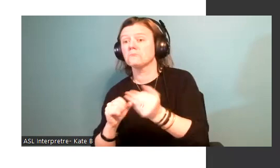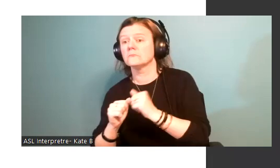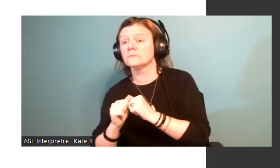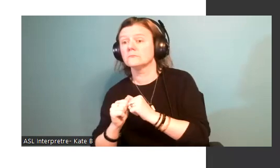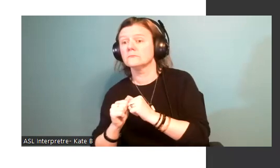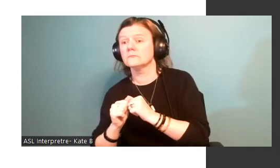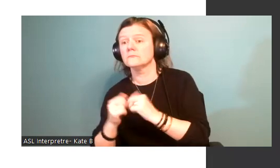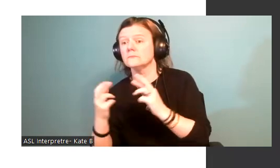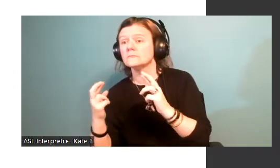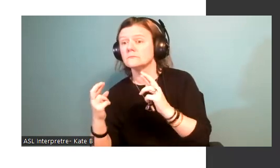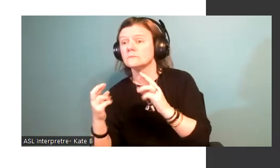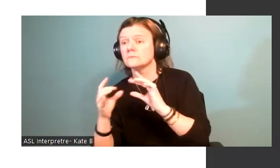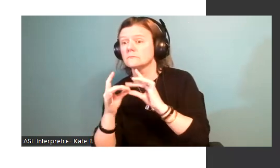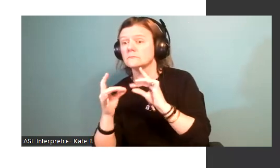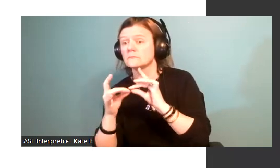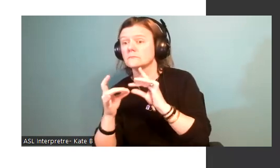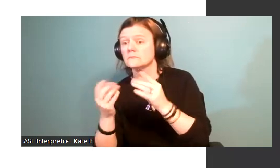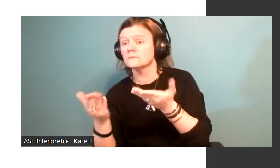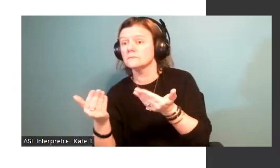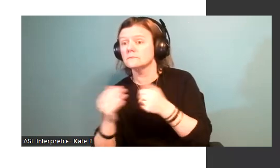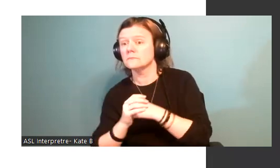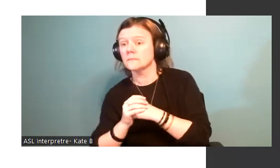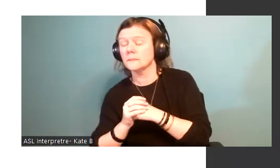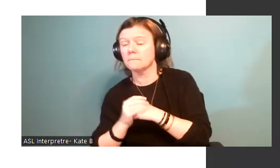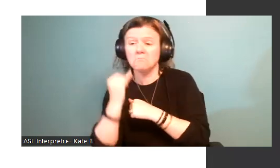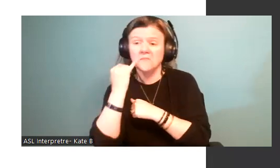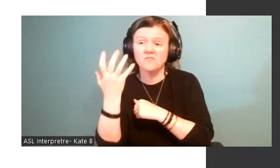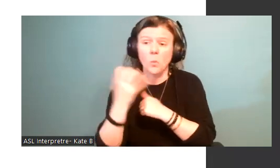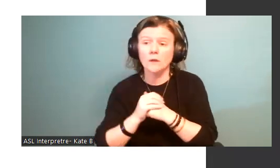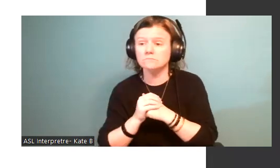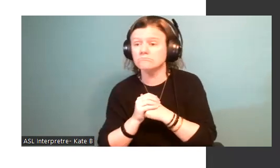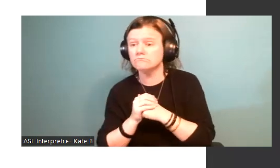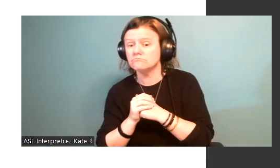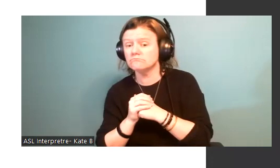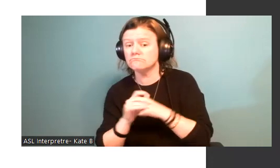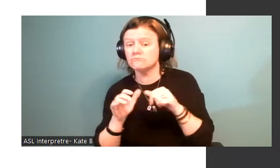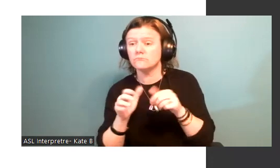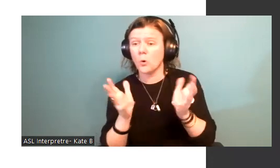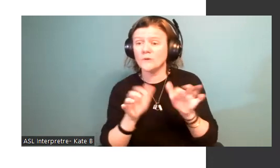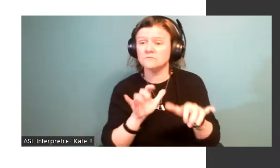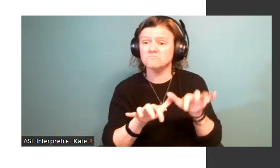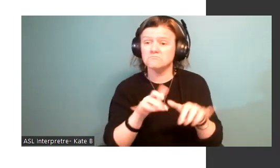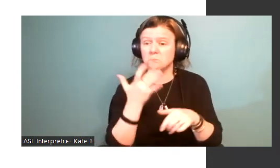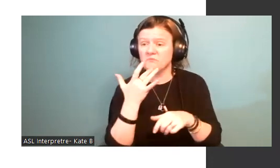tab panels that is a common use. We have a hand raised. I'm going to allow you to talk. You should